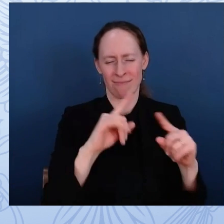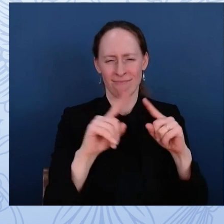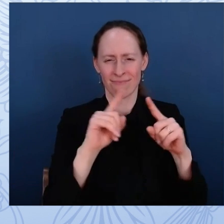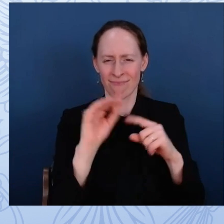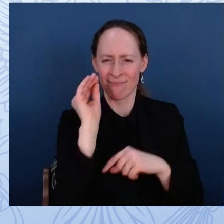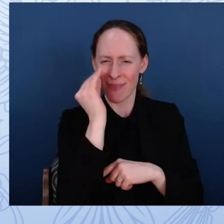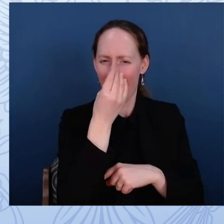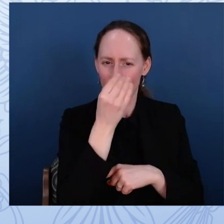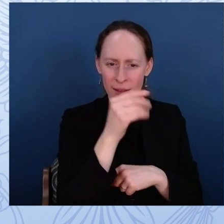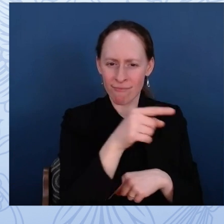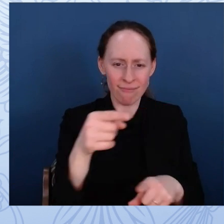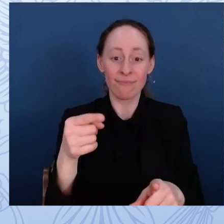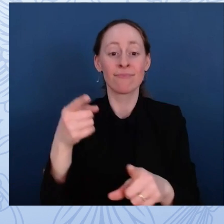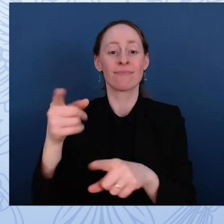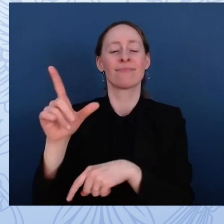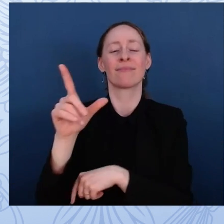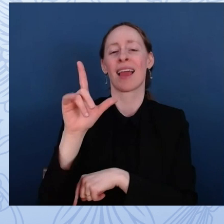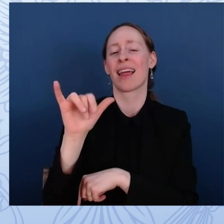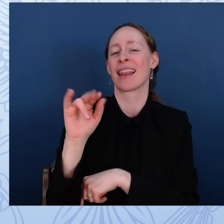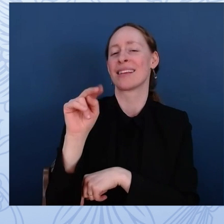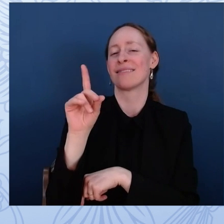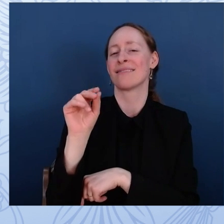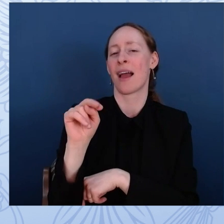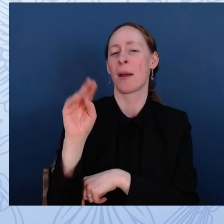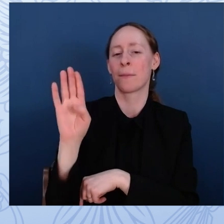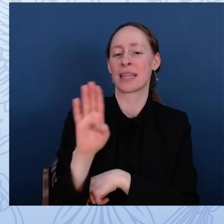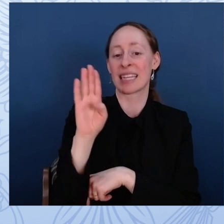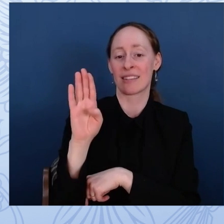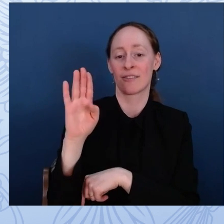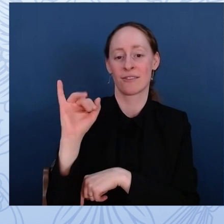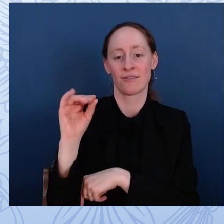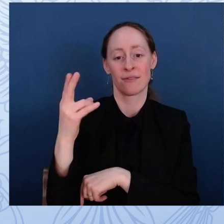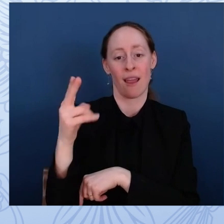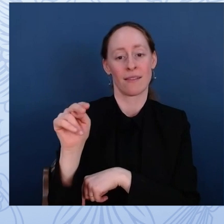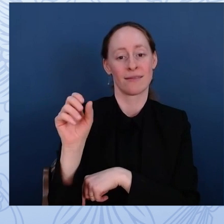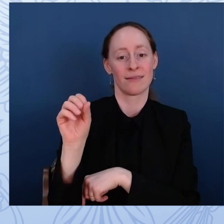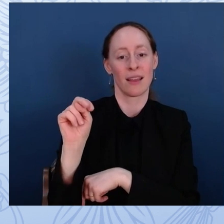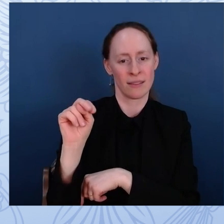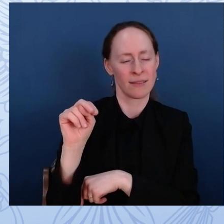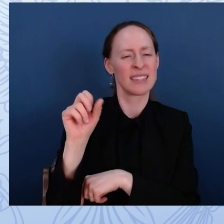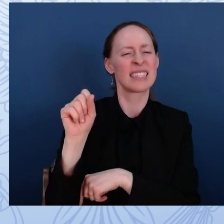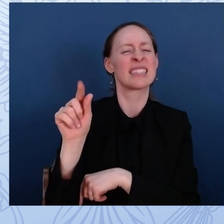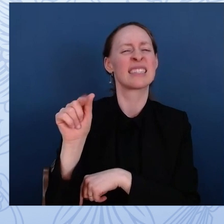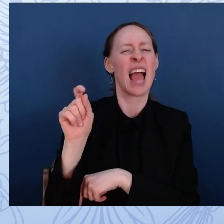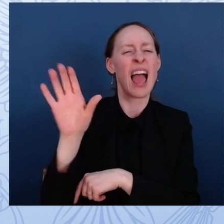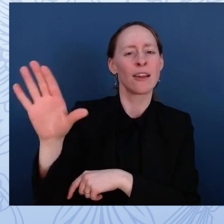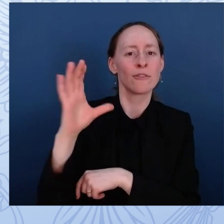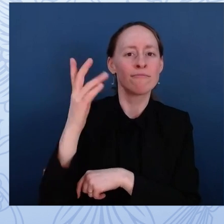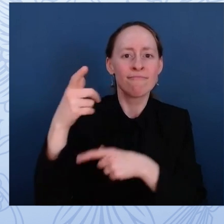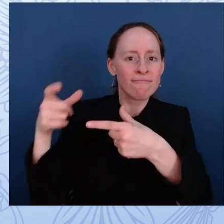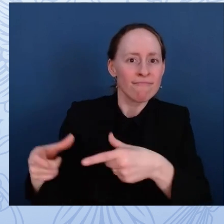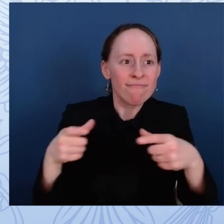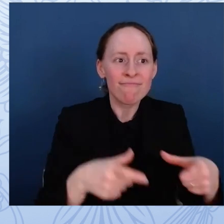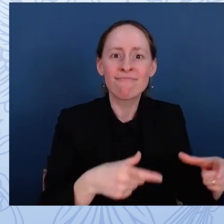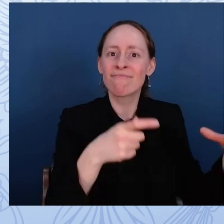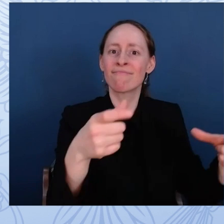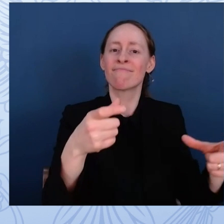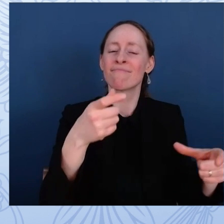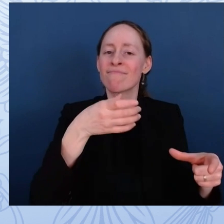And tables with mirrored tops glow as they reflect the candlelight around them. After dinner in the State Dining Room,